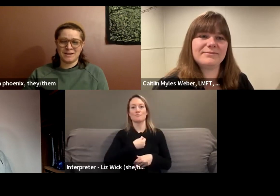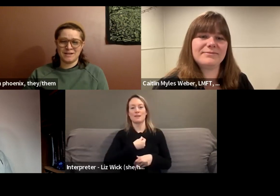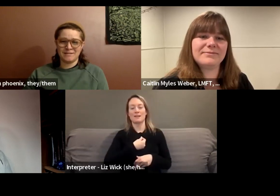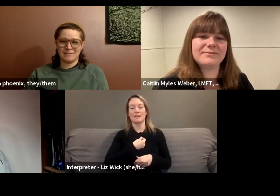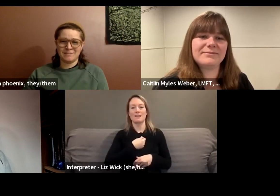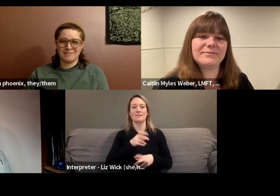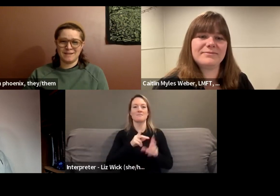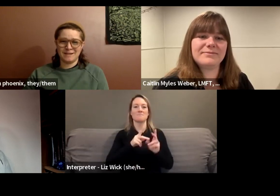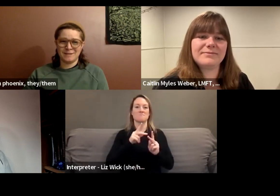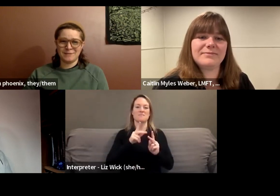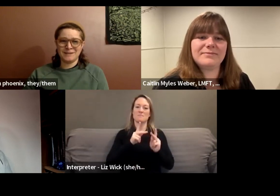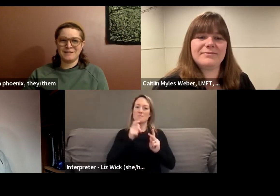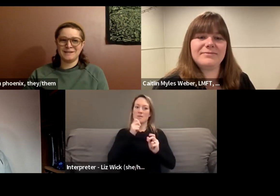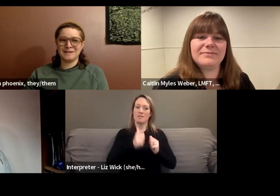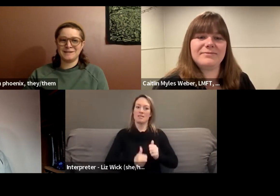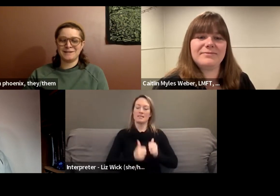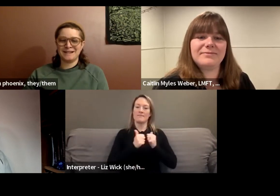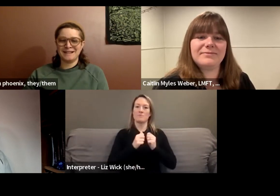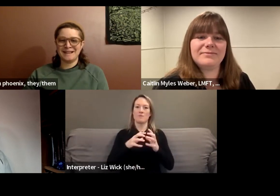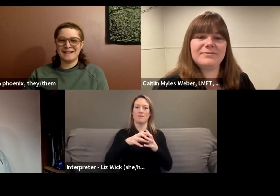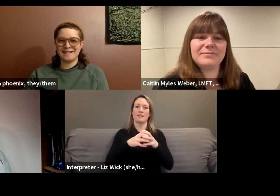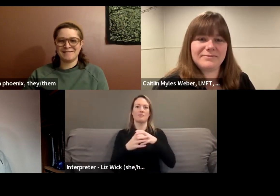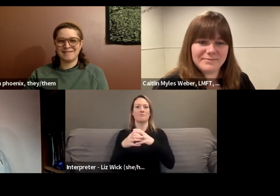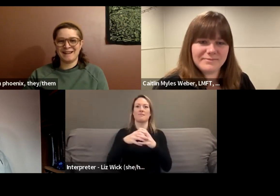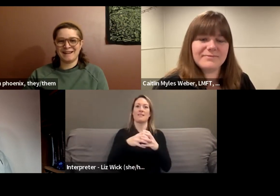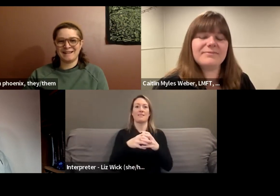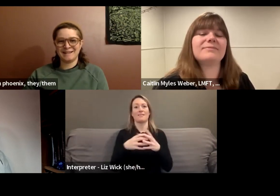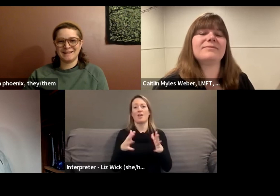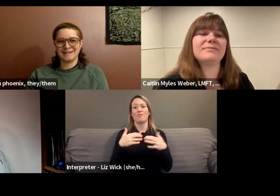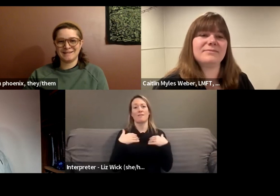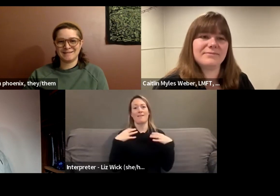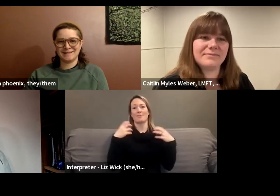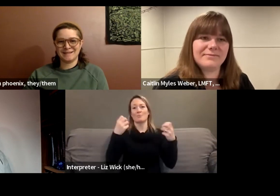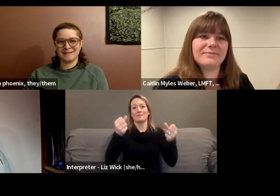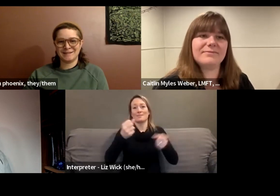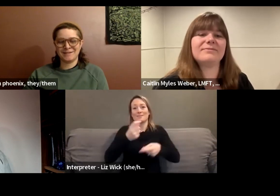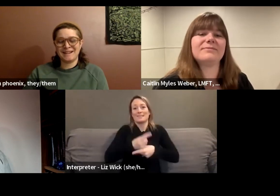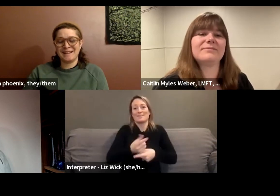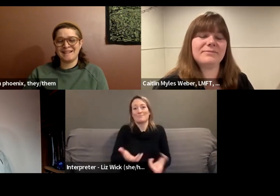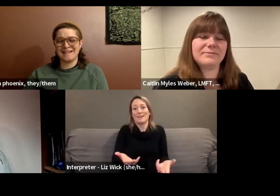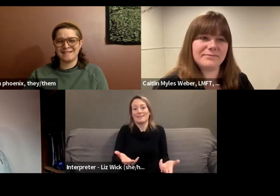that the resilience is already there, right? It's already there.